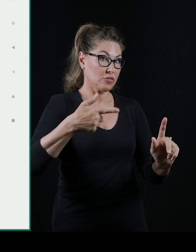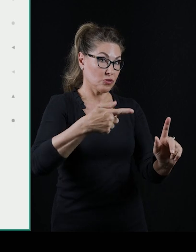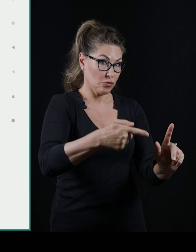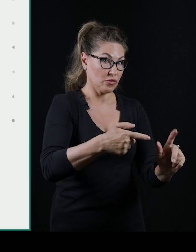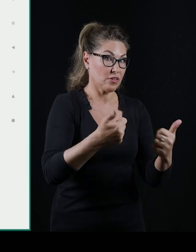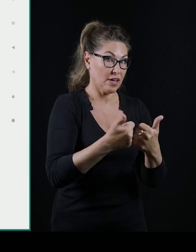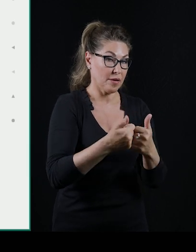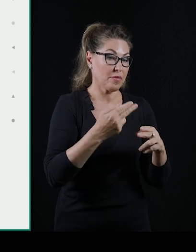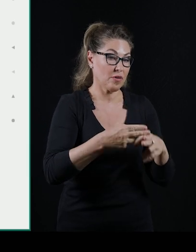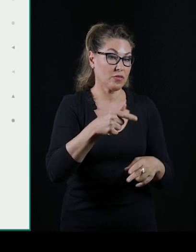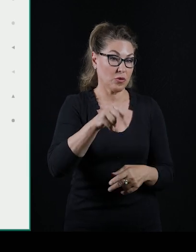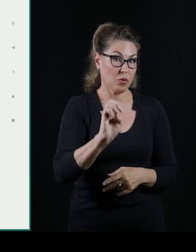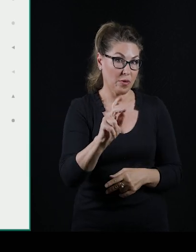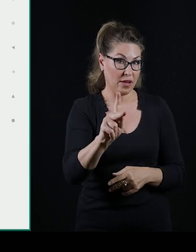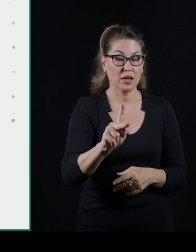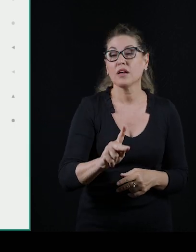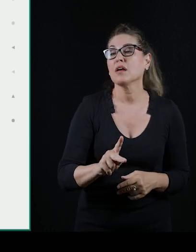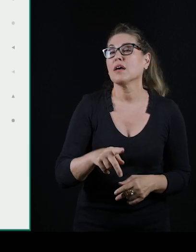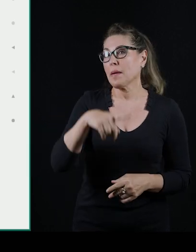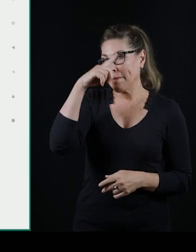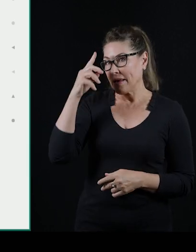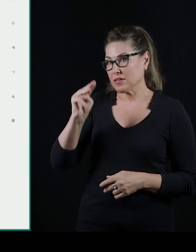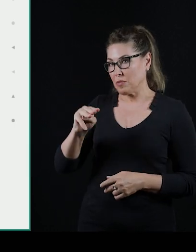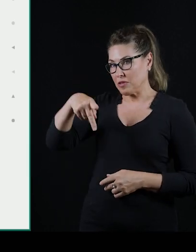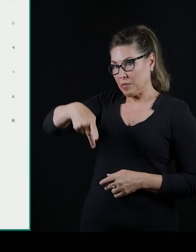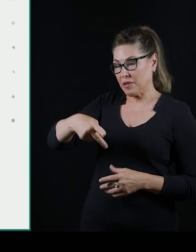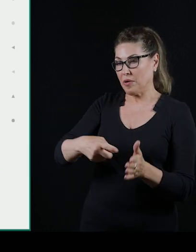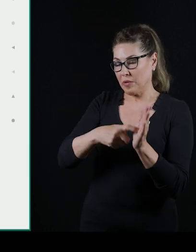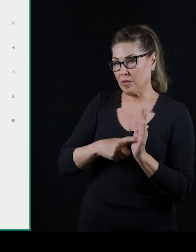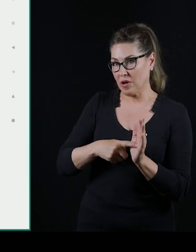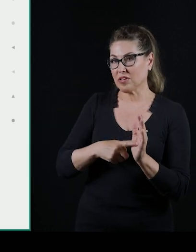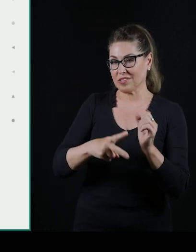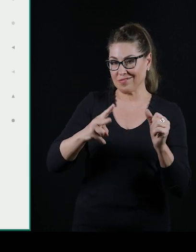Because multi-player service requires Docker containers for Linux bills,